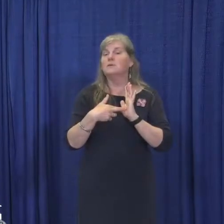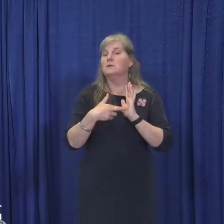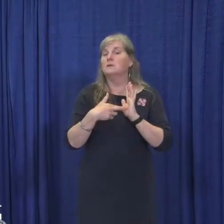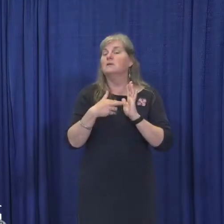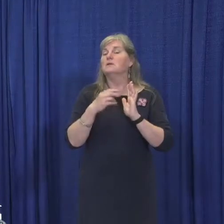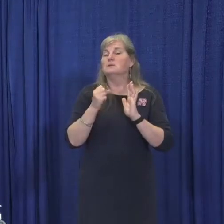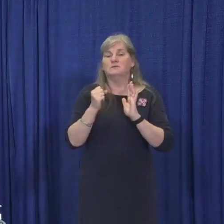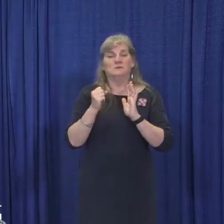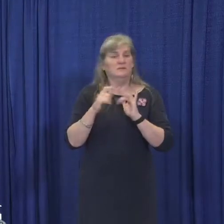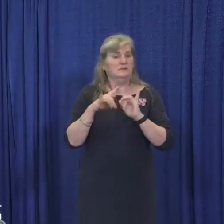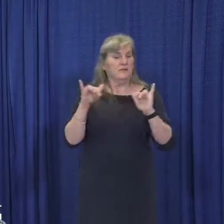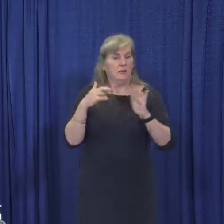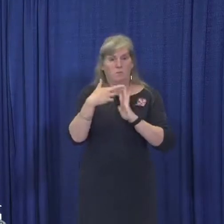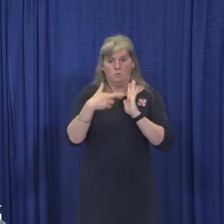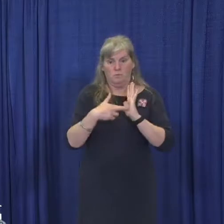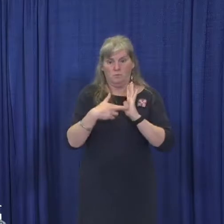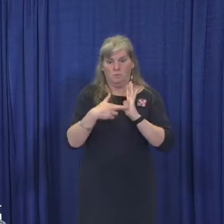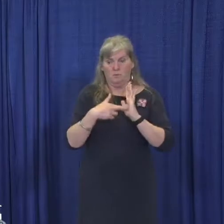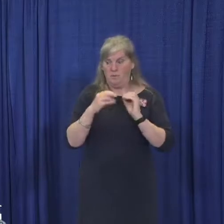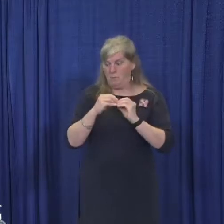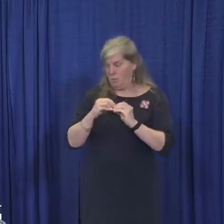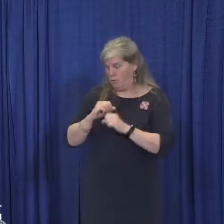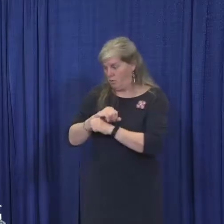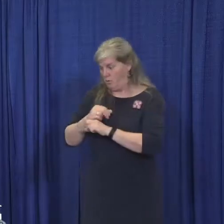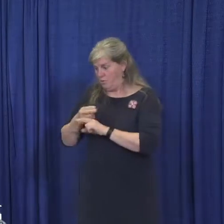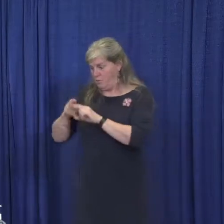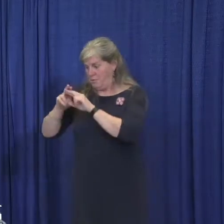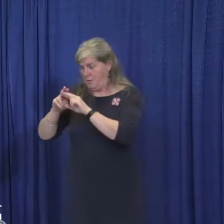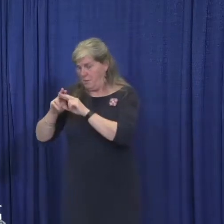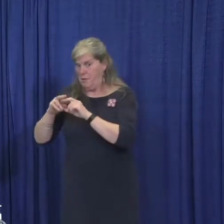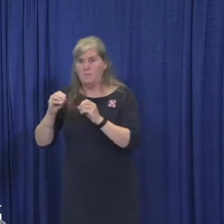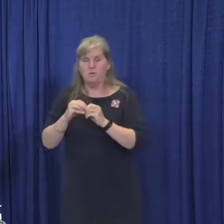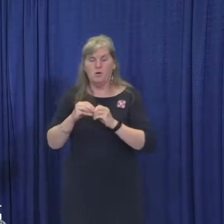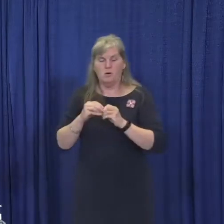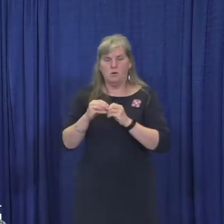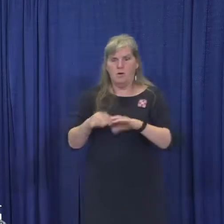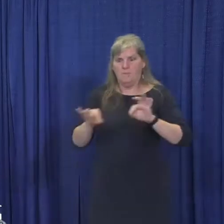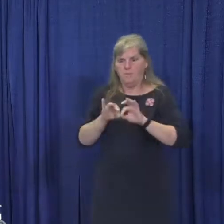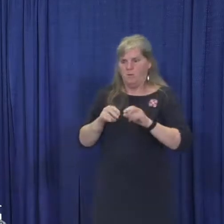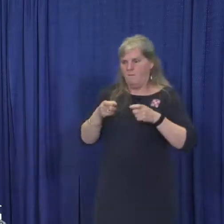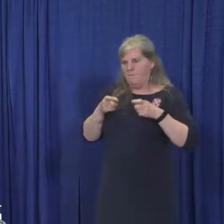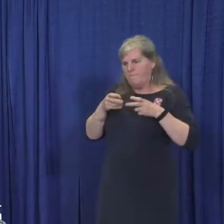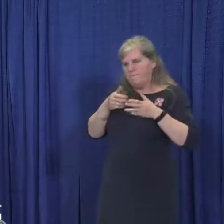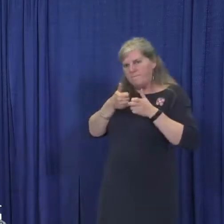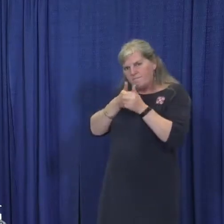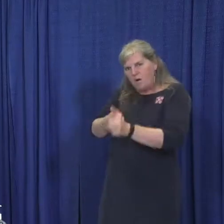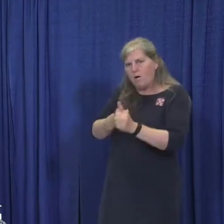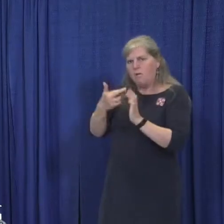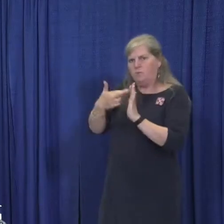outbreak. And we're just making sure we double up efforts.